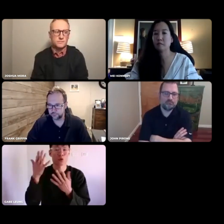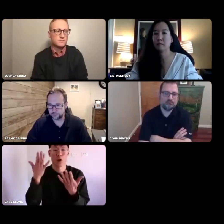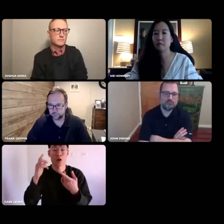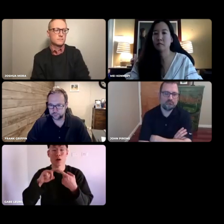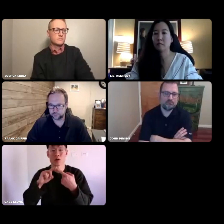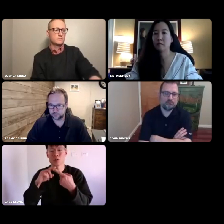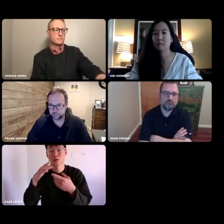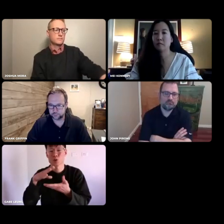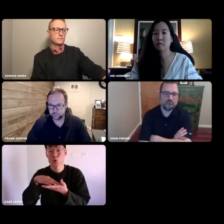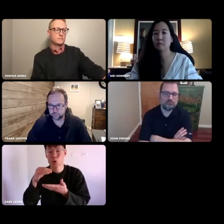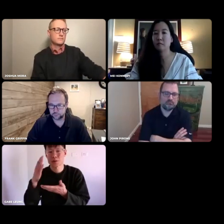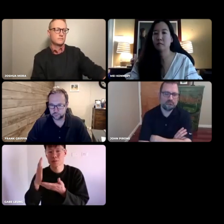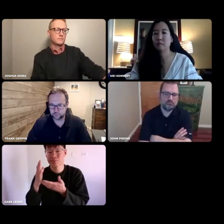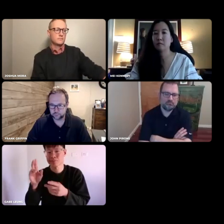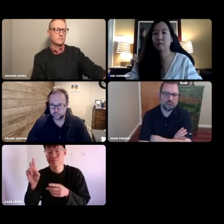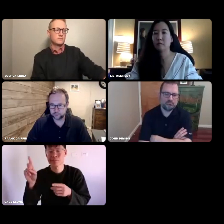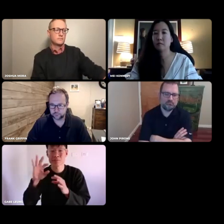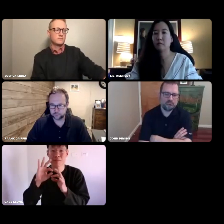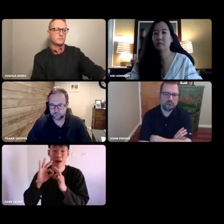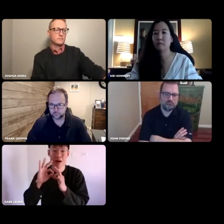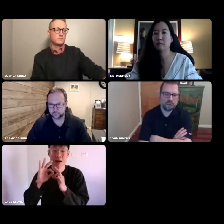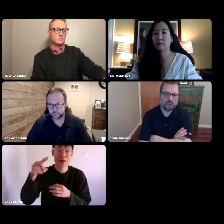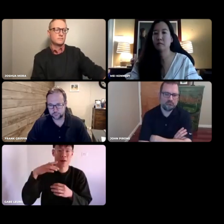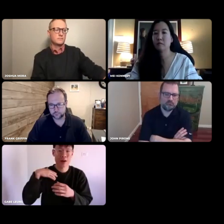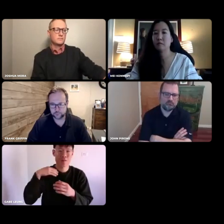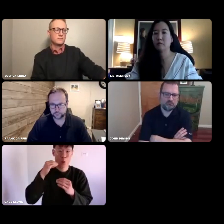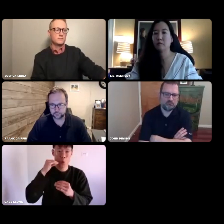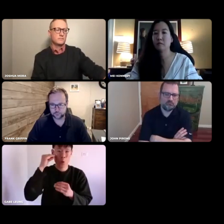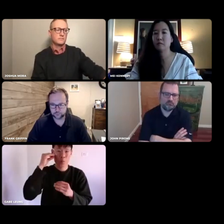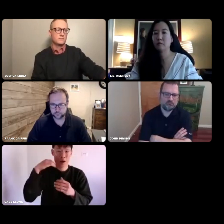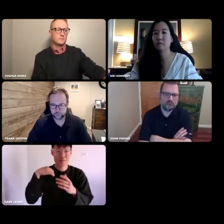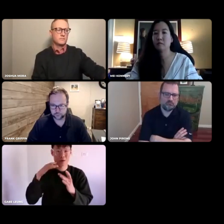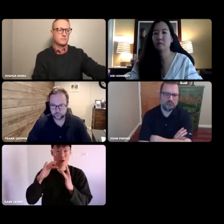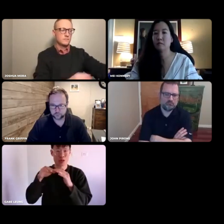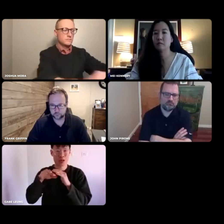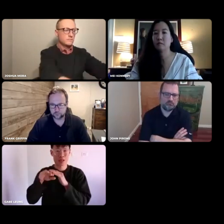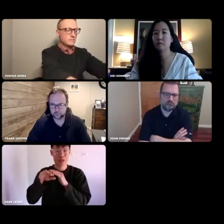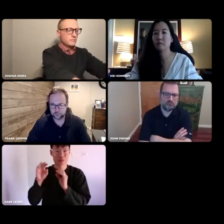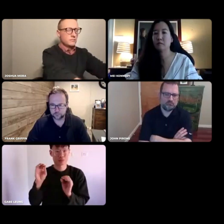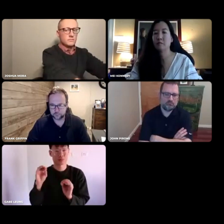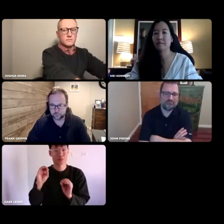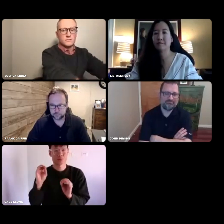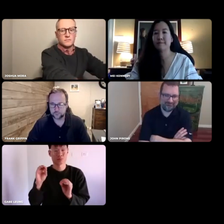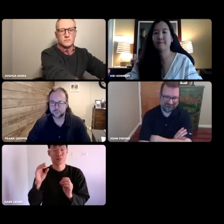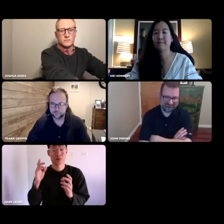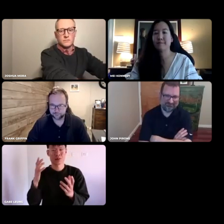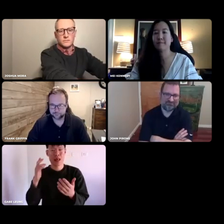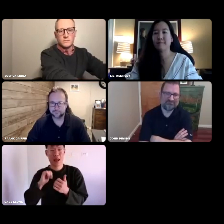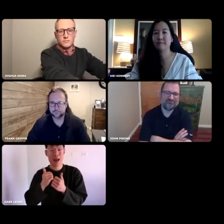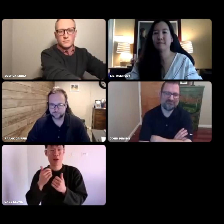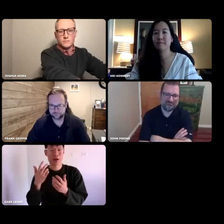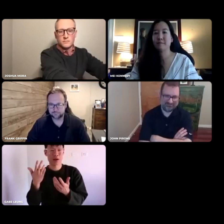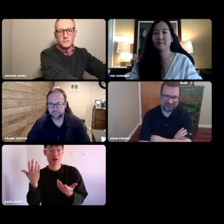Yeah, I've had some barriers with students whose families just don't have